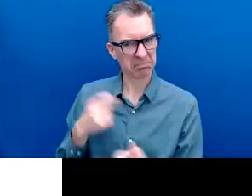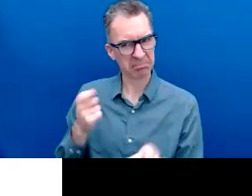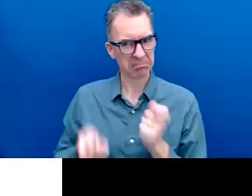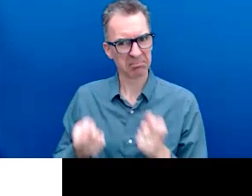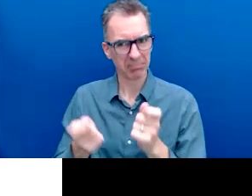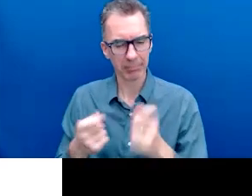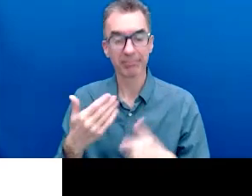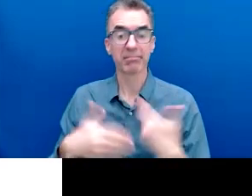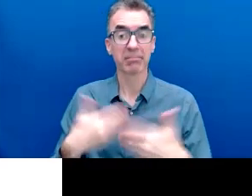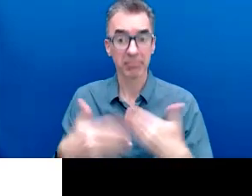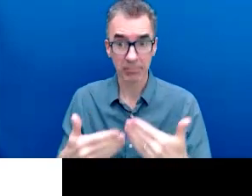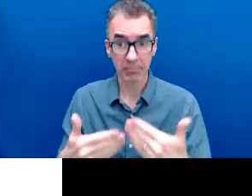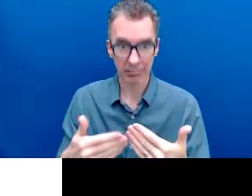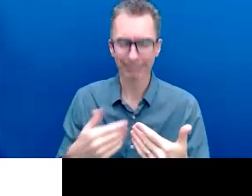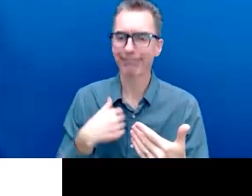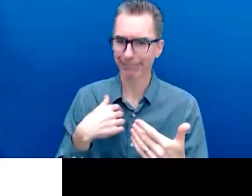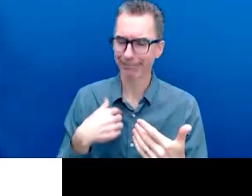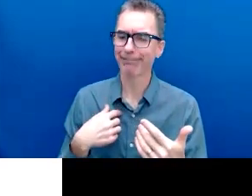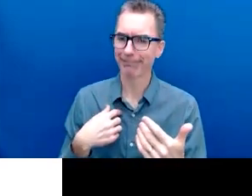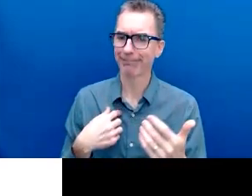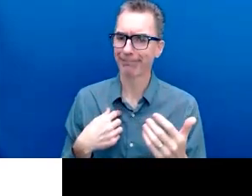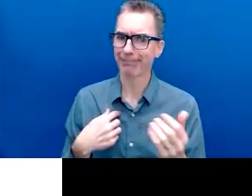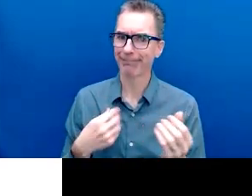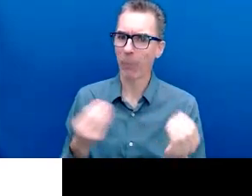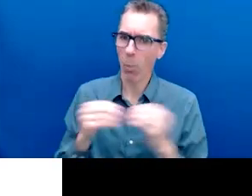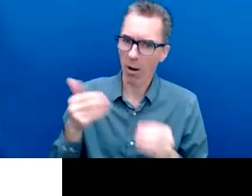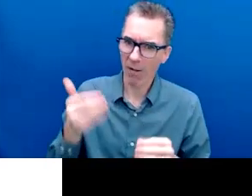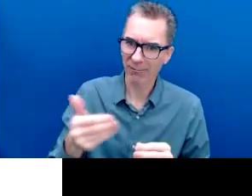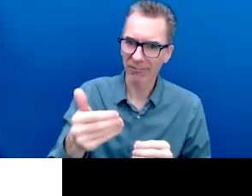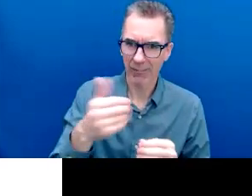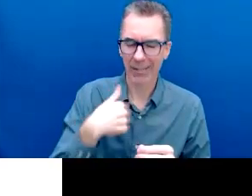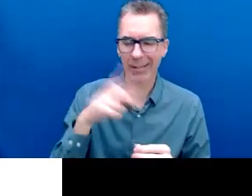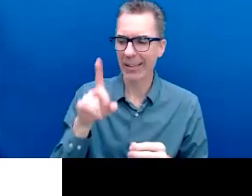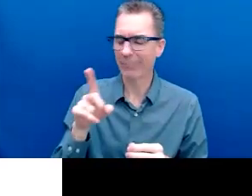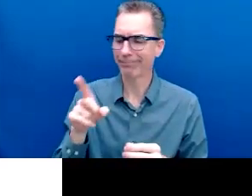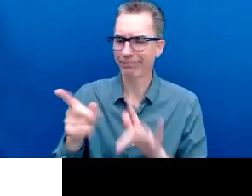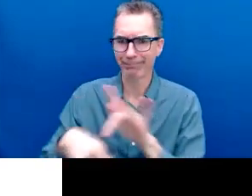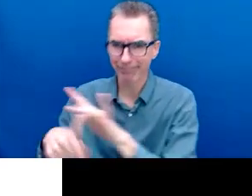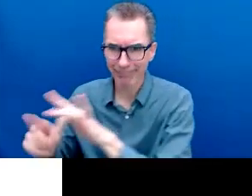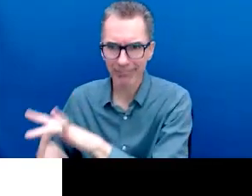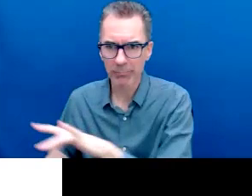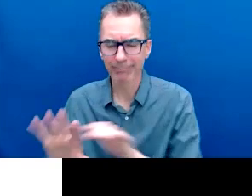I did that more and more, and I started coming up with better content than the textbook authors.